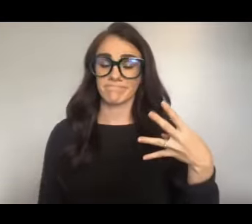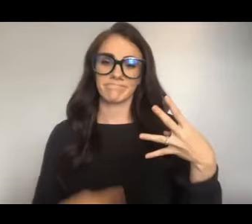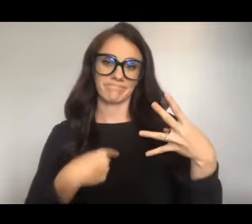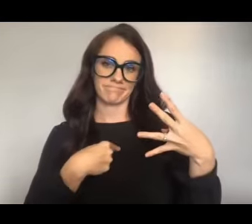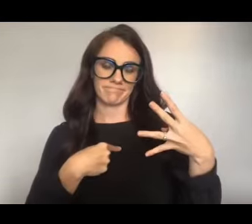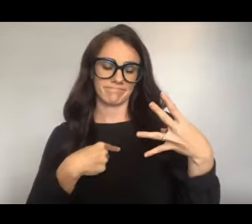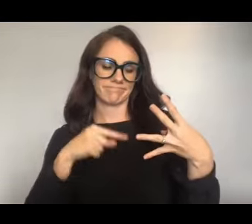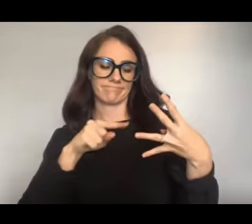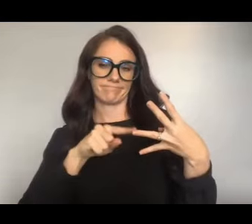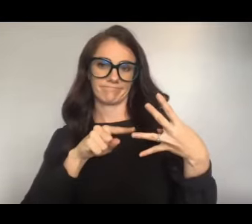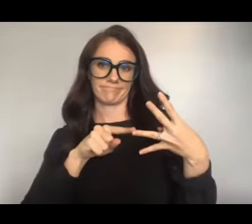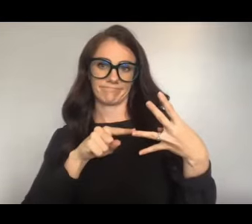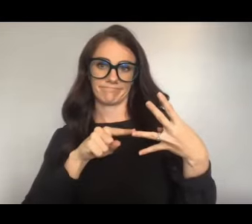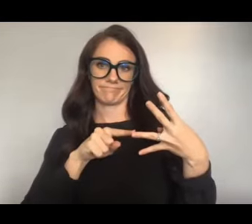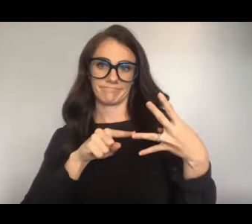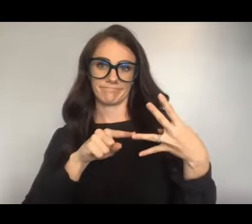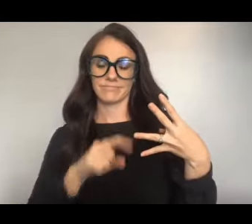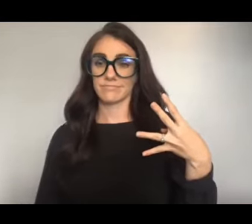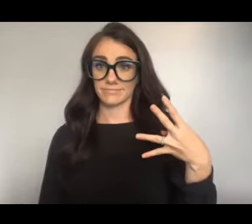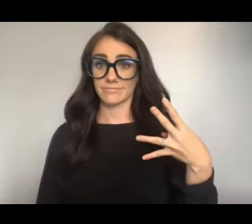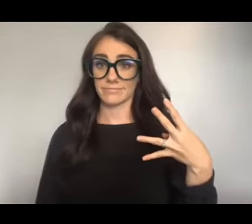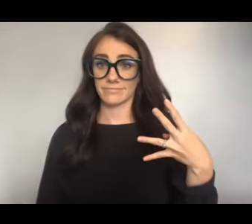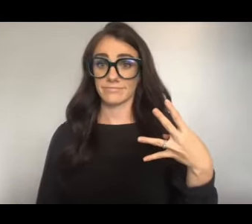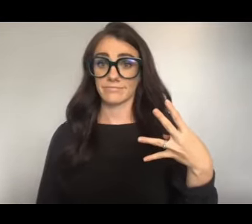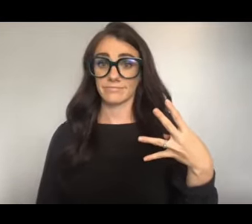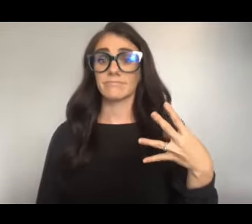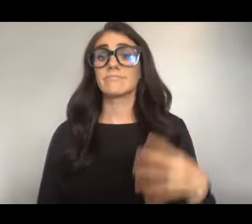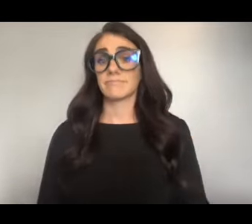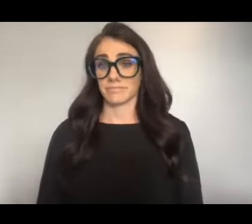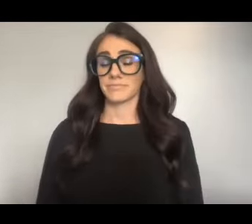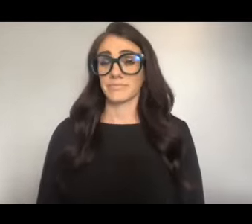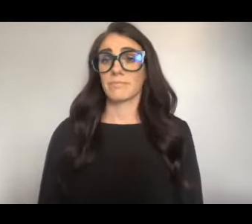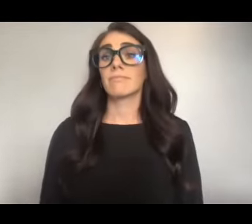Set up my list reference where I am.